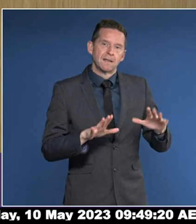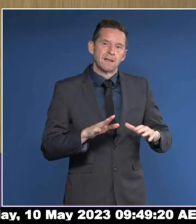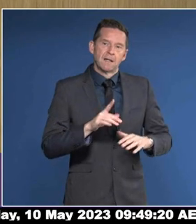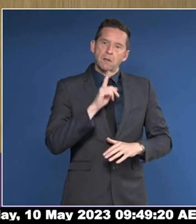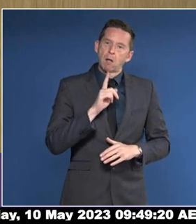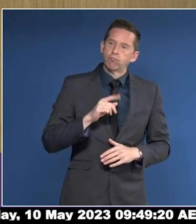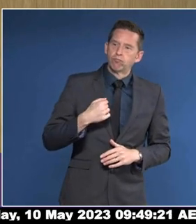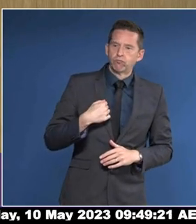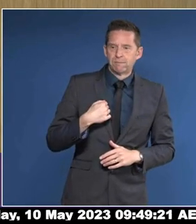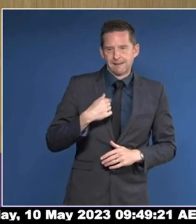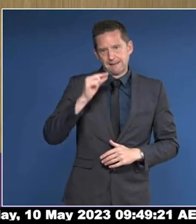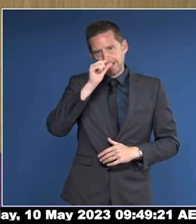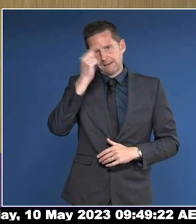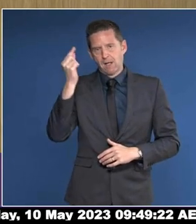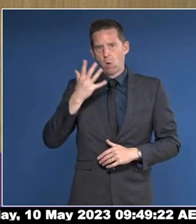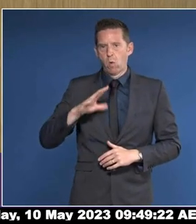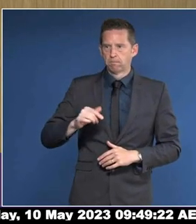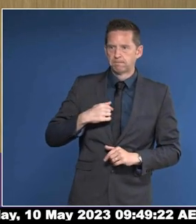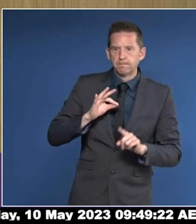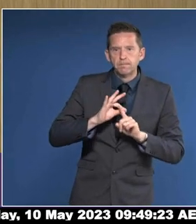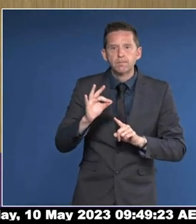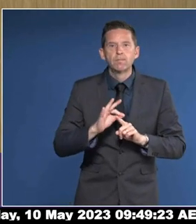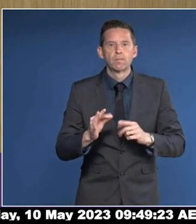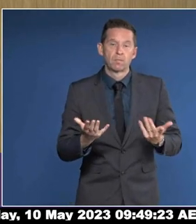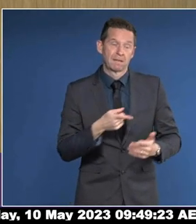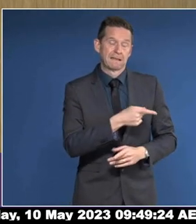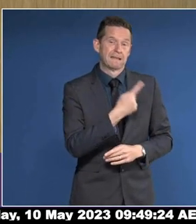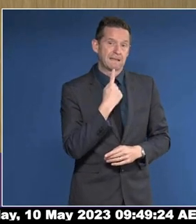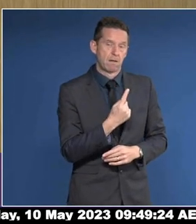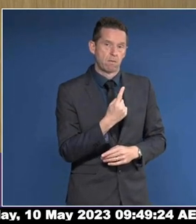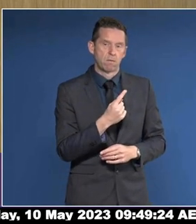improving the situation, and that's when interventions like intervention with parental